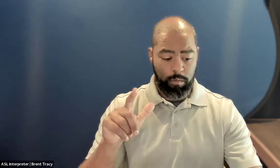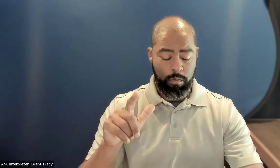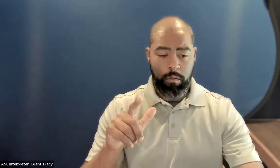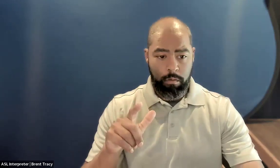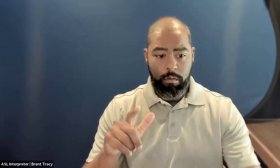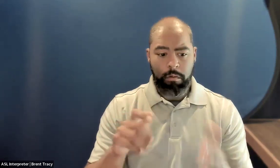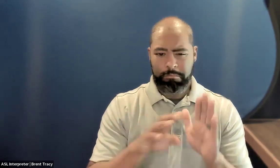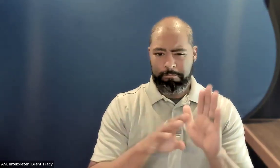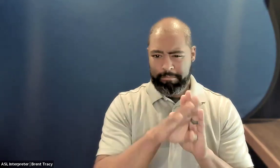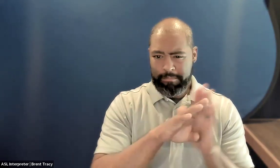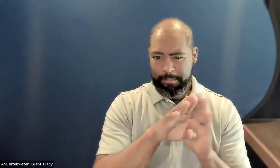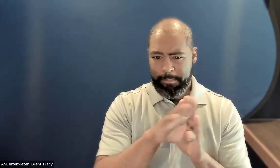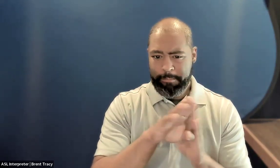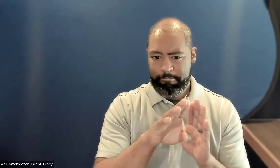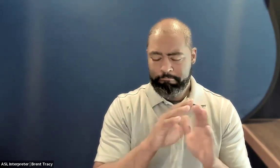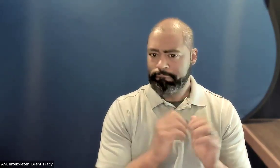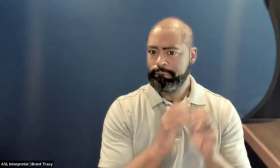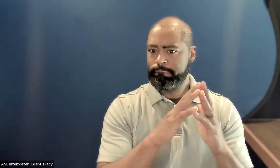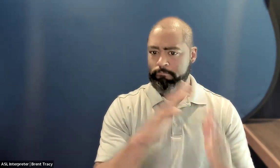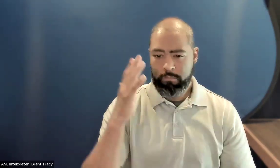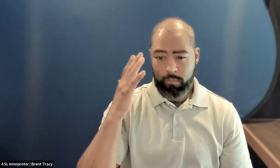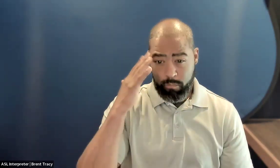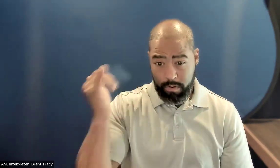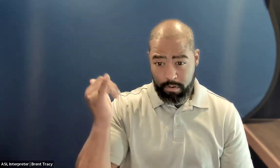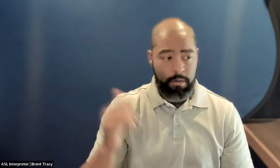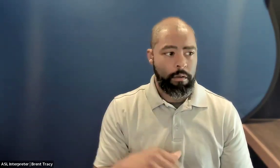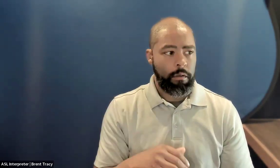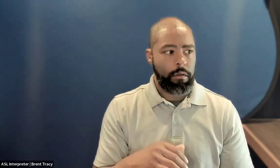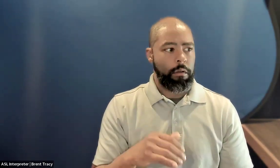make preliminary climate resilience analysis broadly